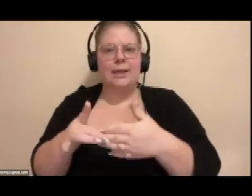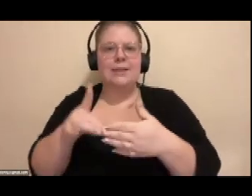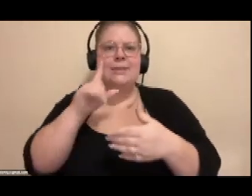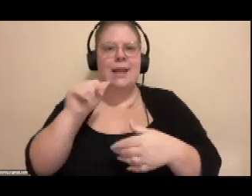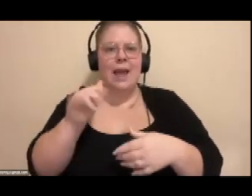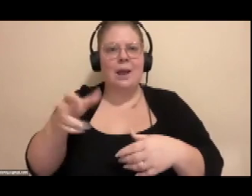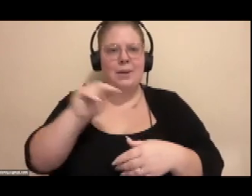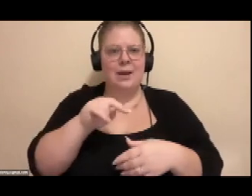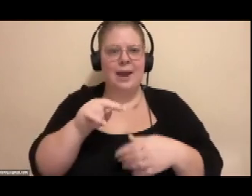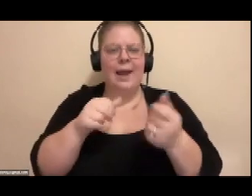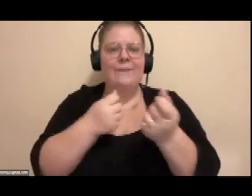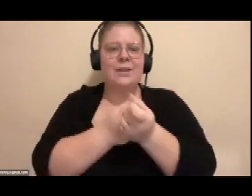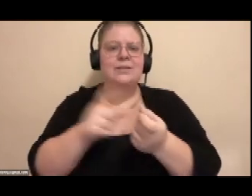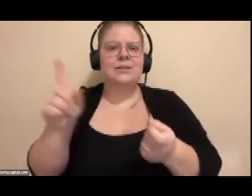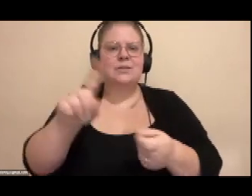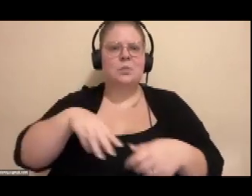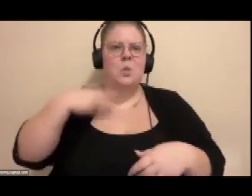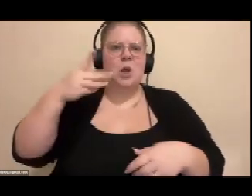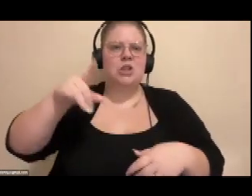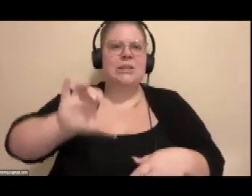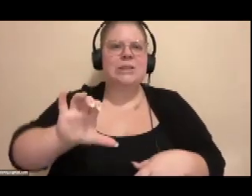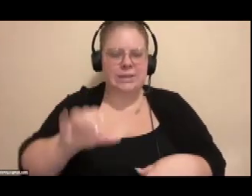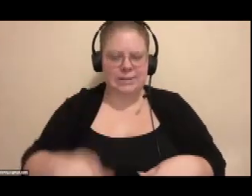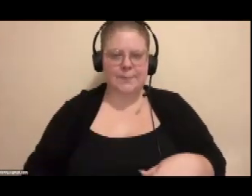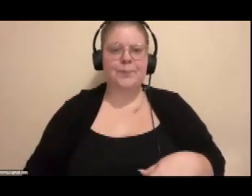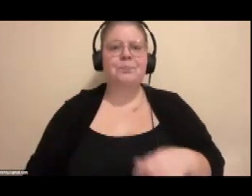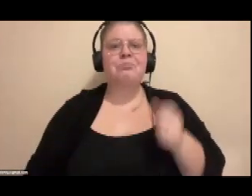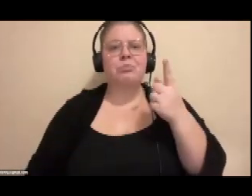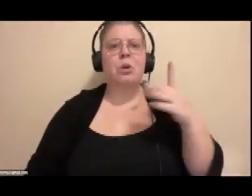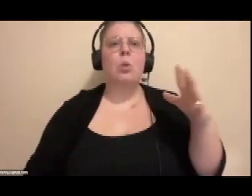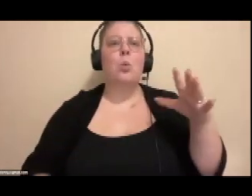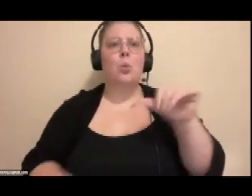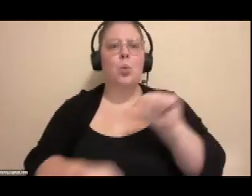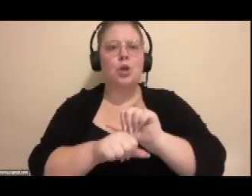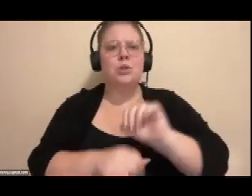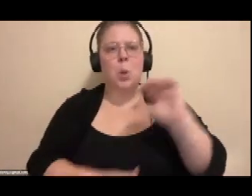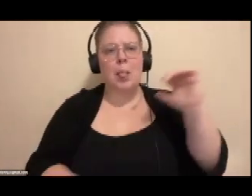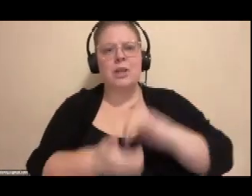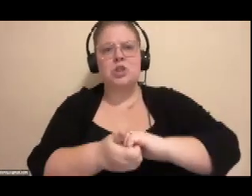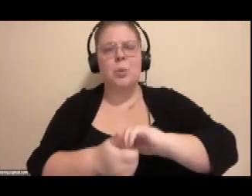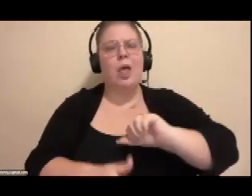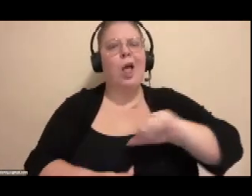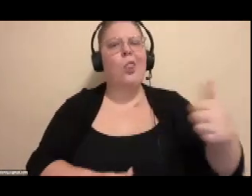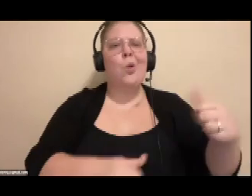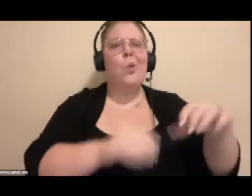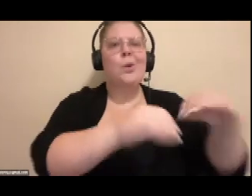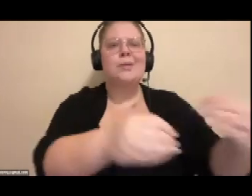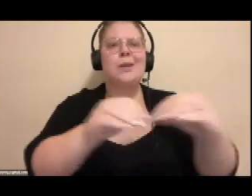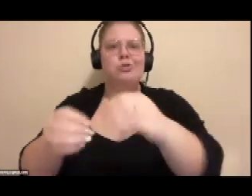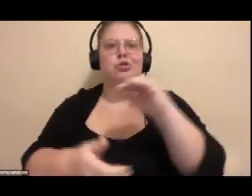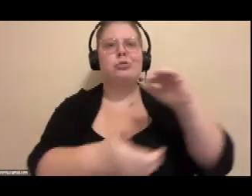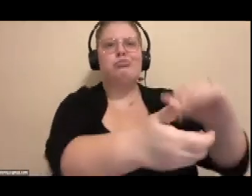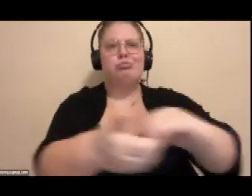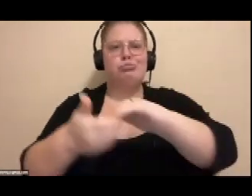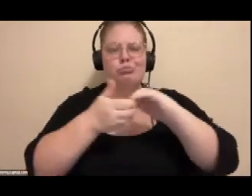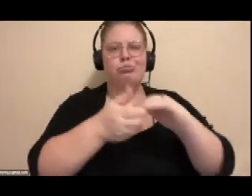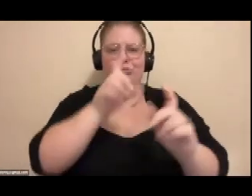in Washington, DC. And works in coalition with partner organizations to ensure that older adults and